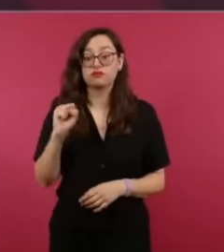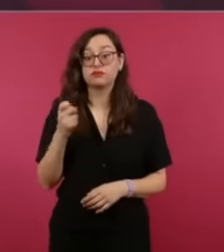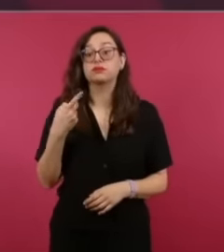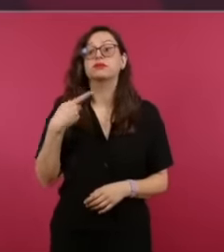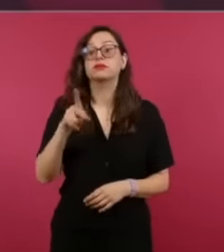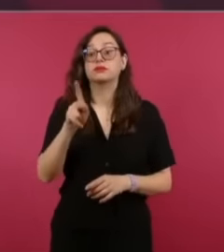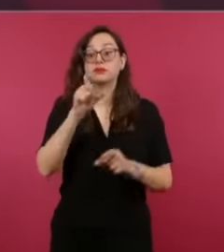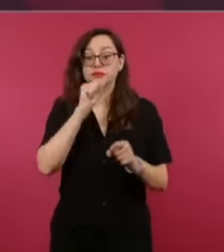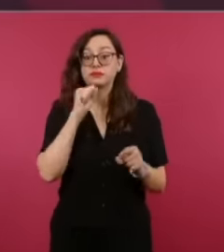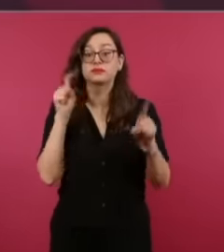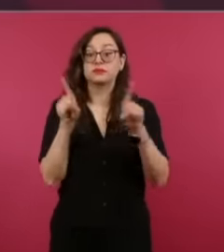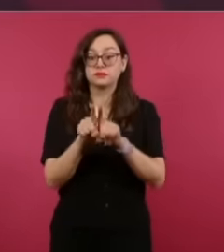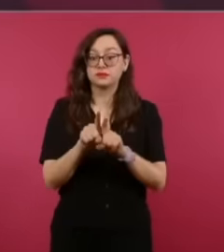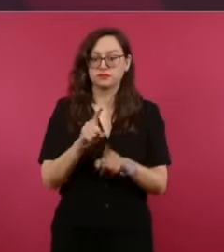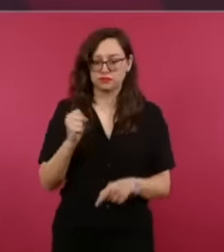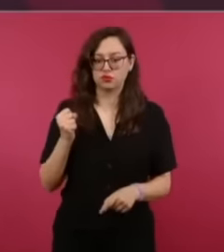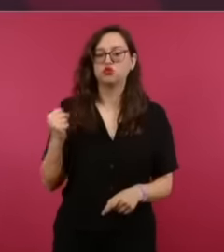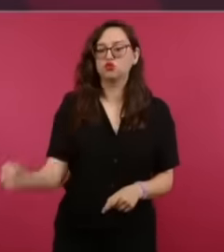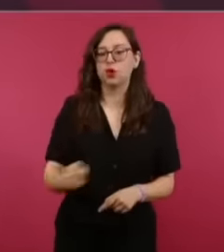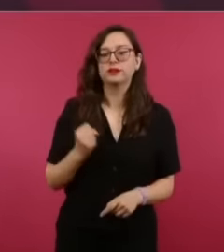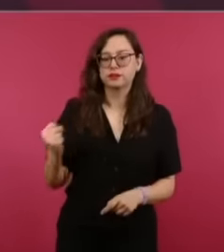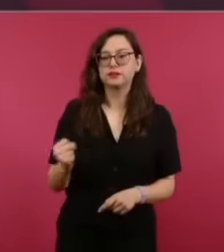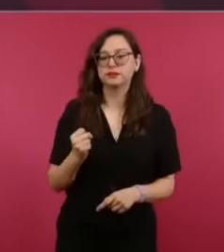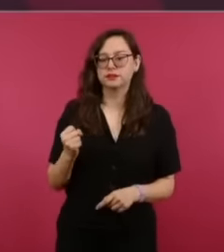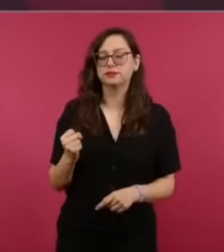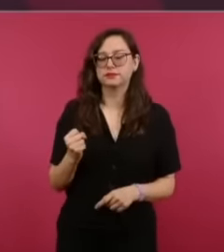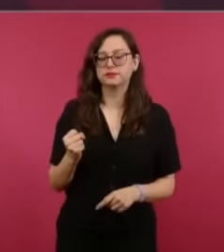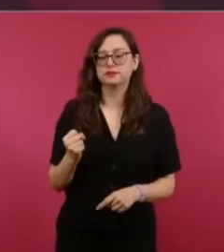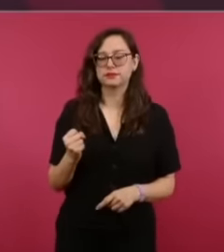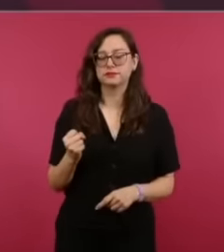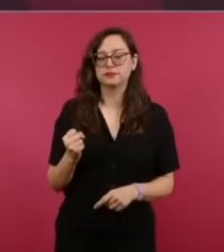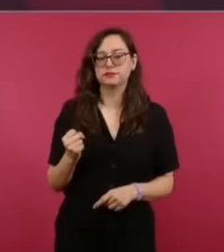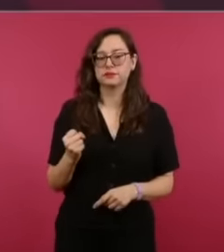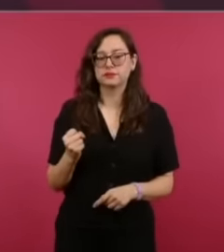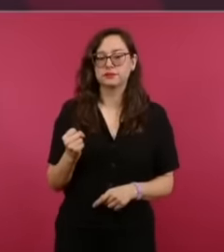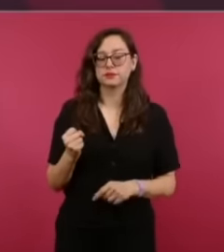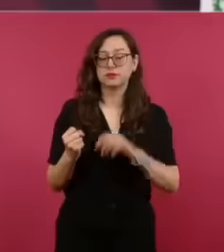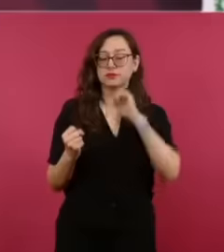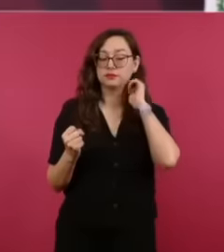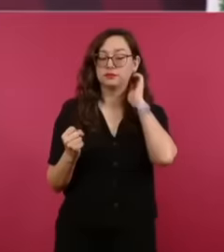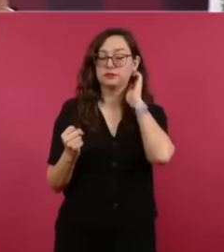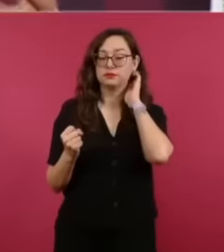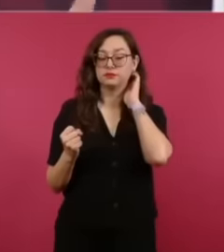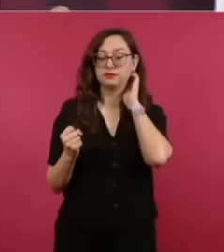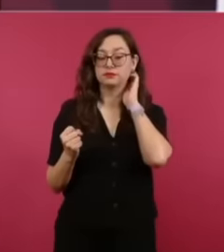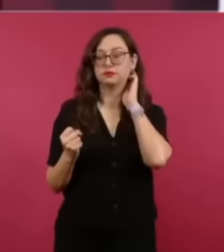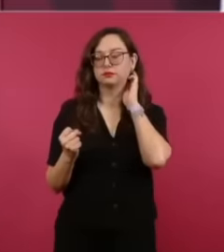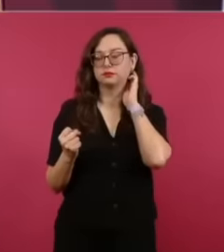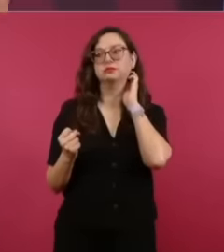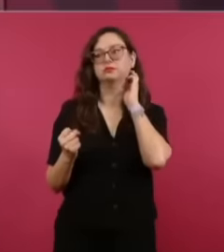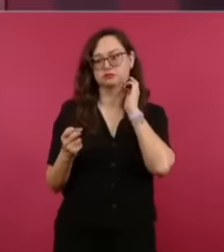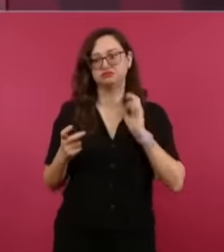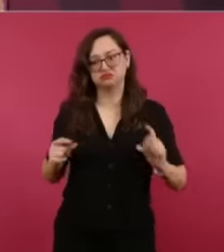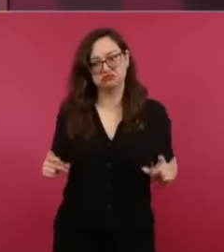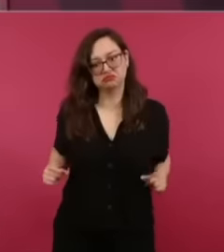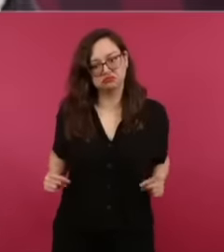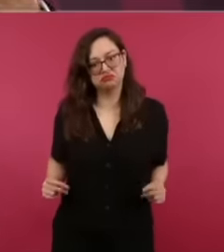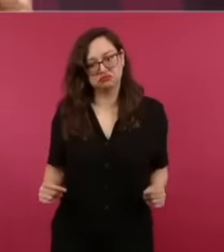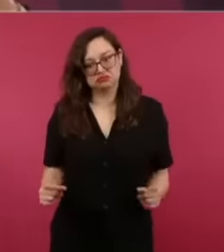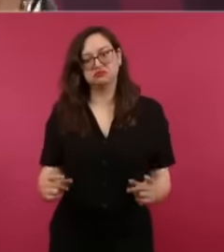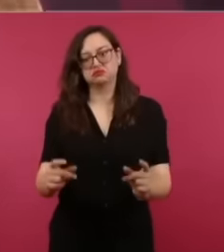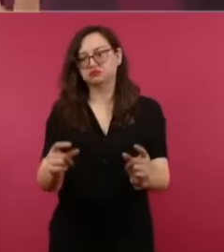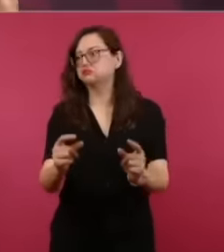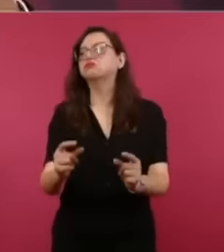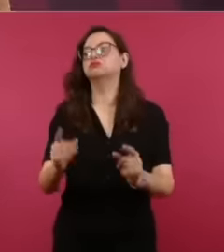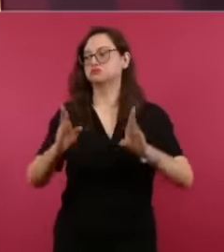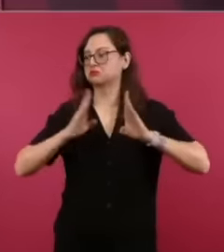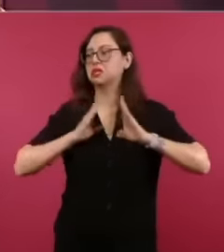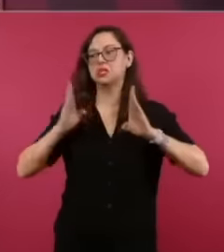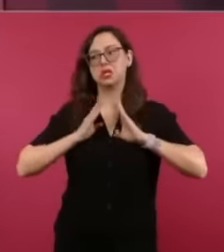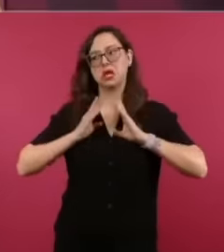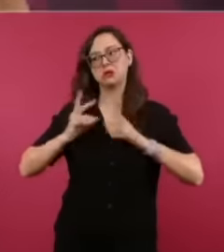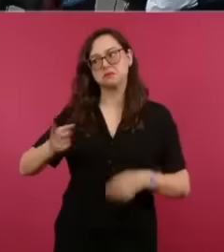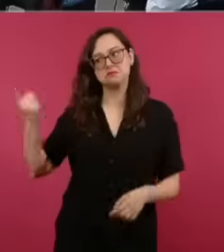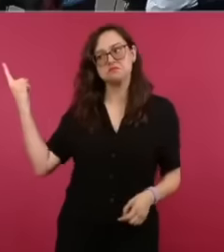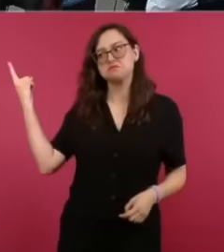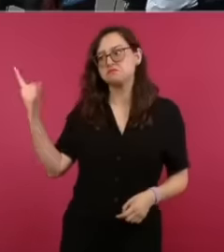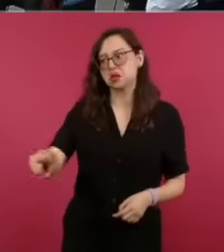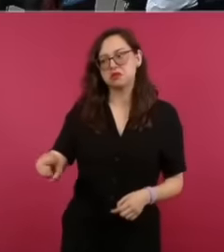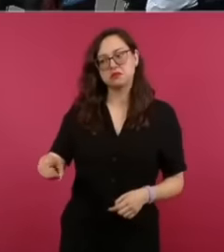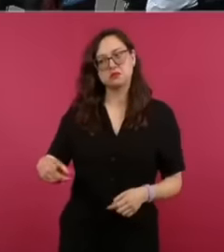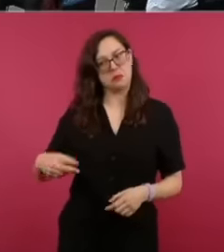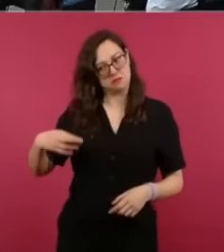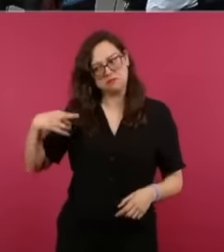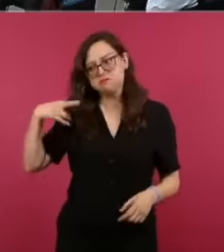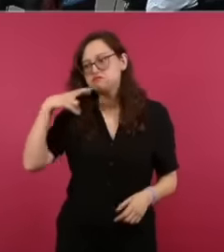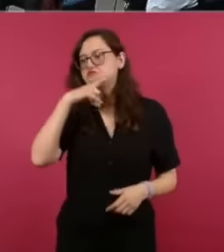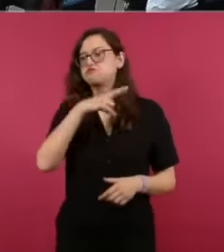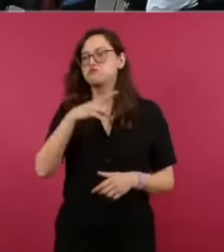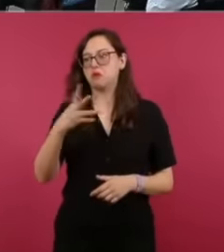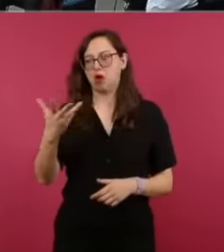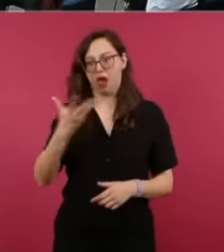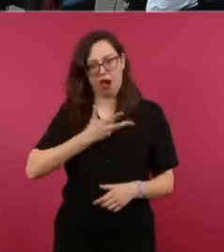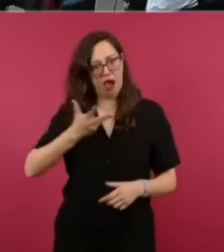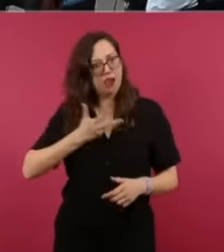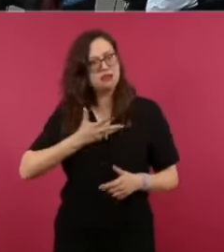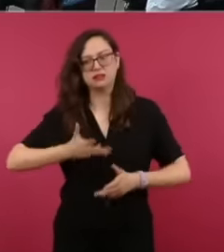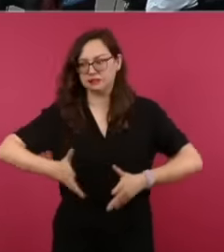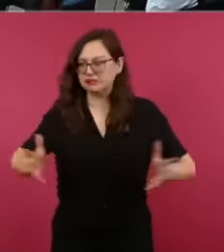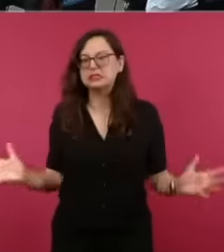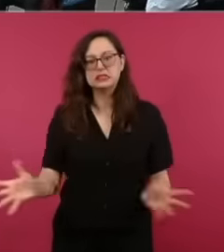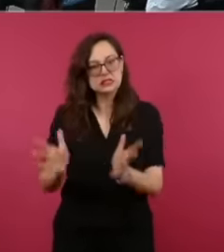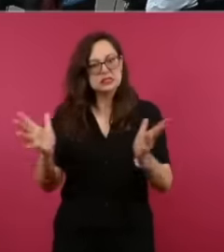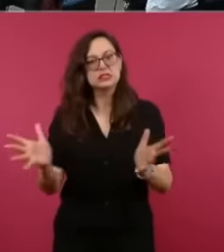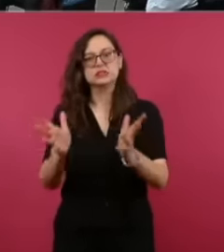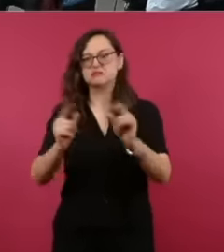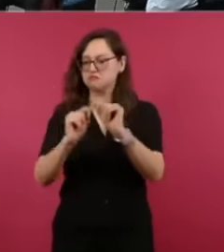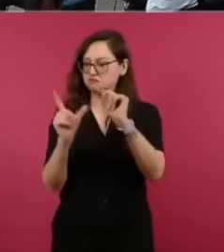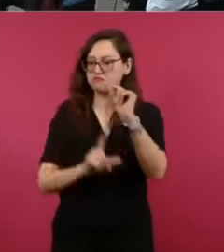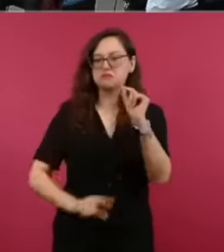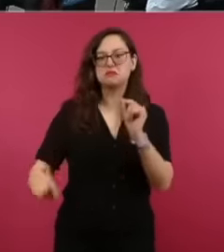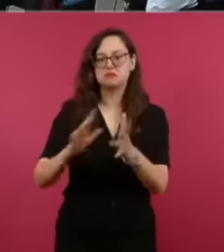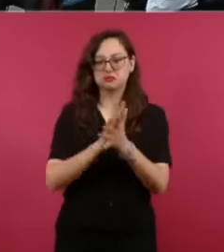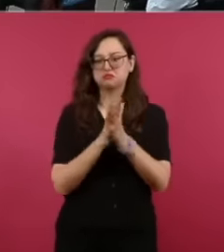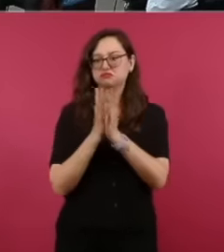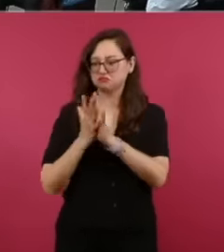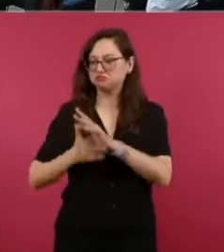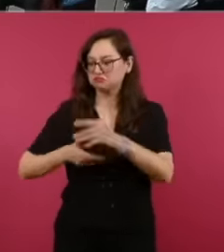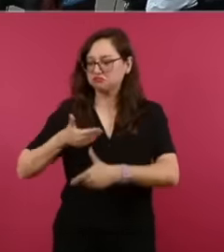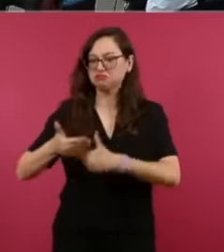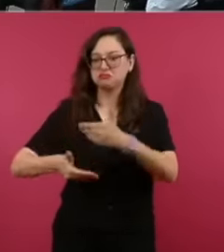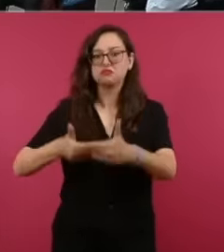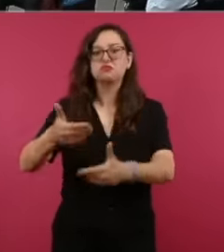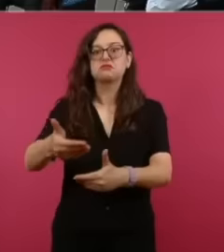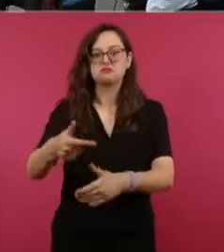a lot and that is why I took advantage of what our country had and I am convinced that